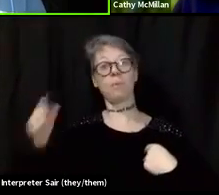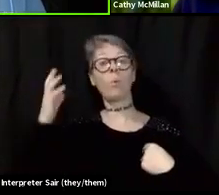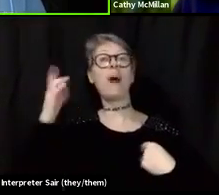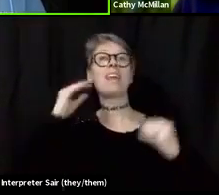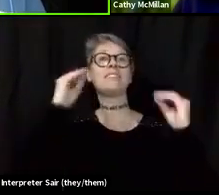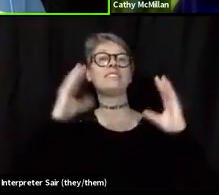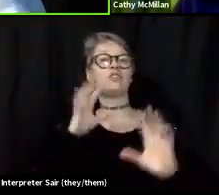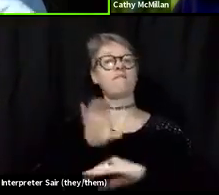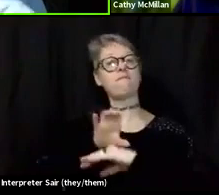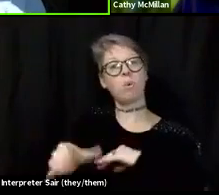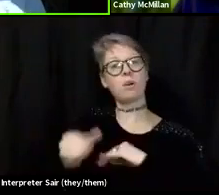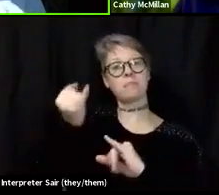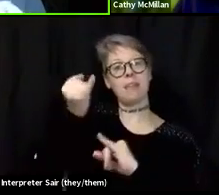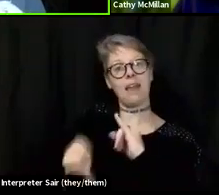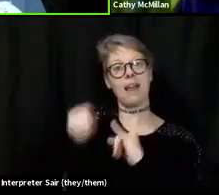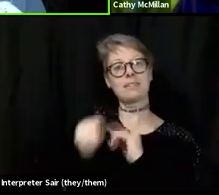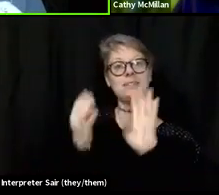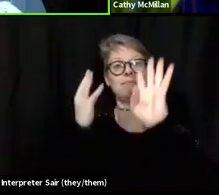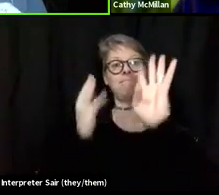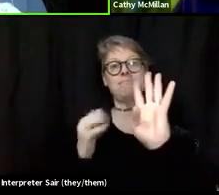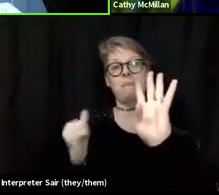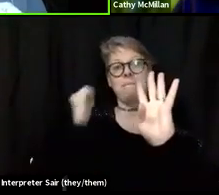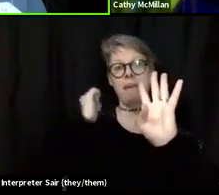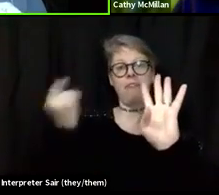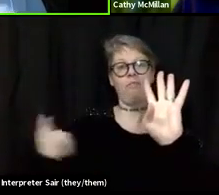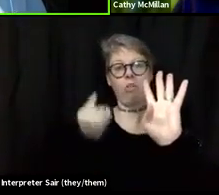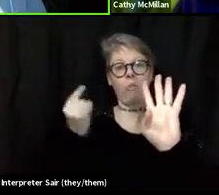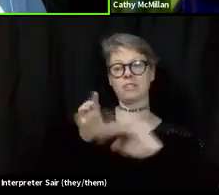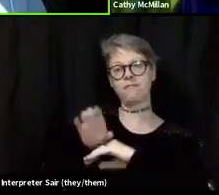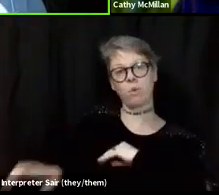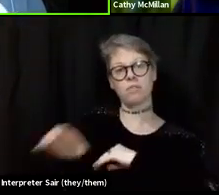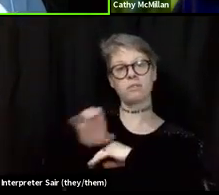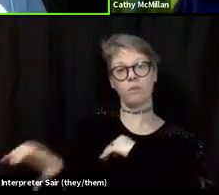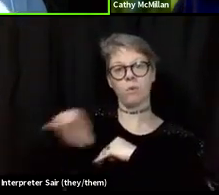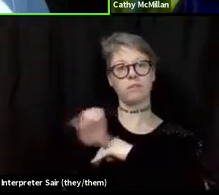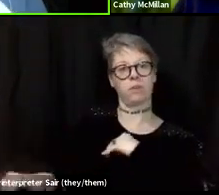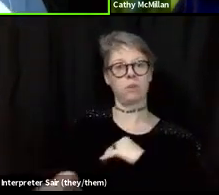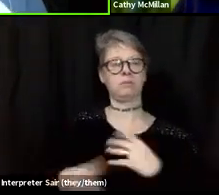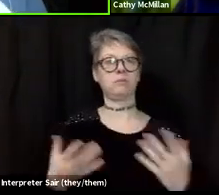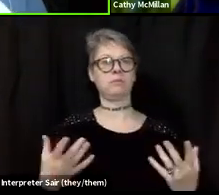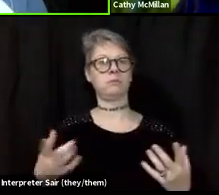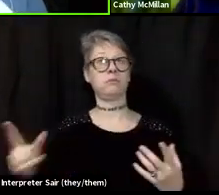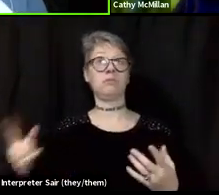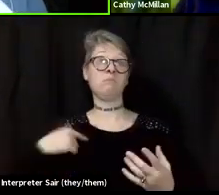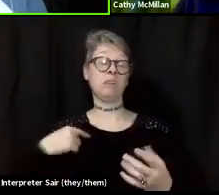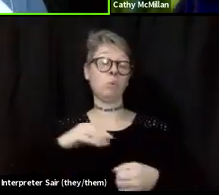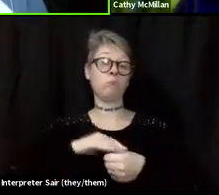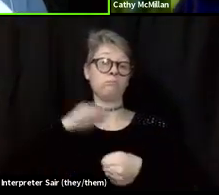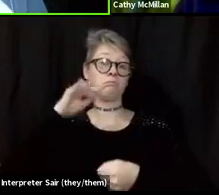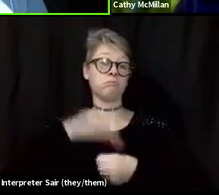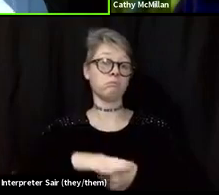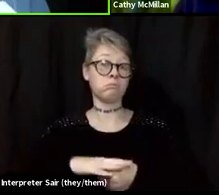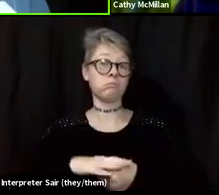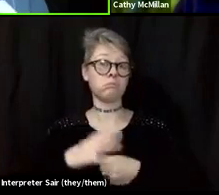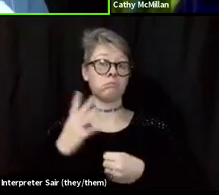because the teacher because the teacher would do that to him and put them in the back of the line. And he would act out